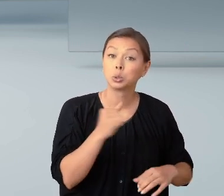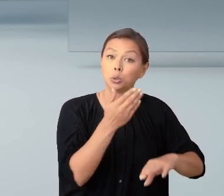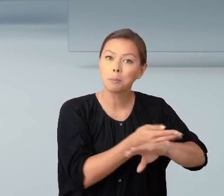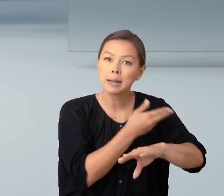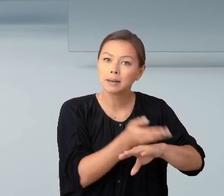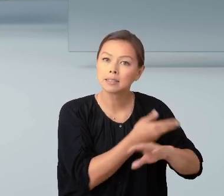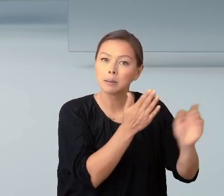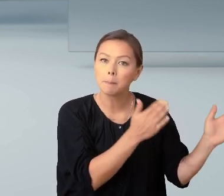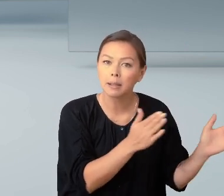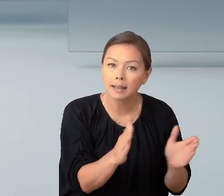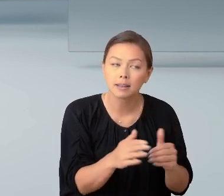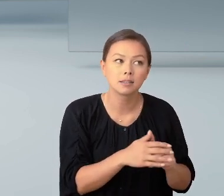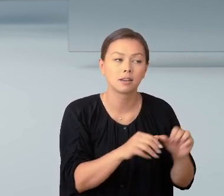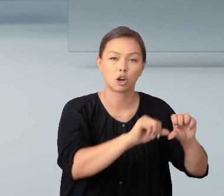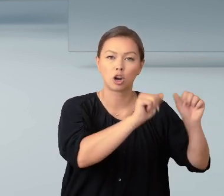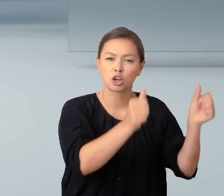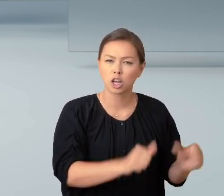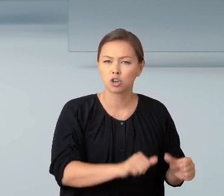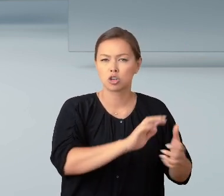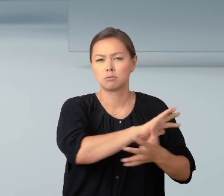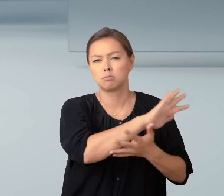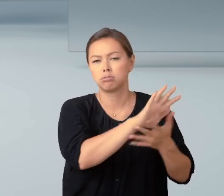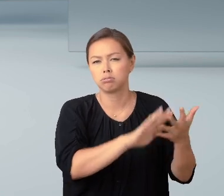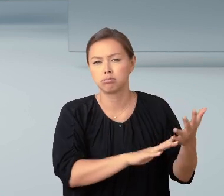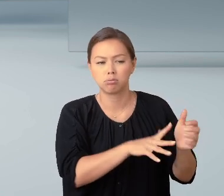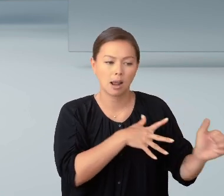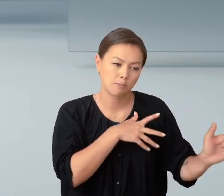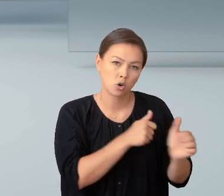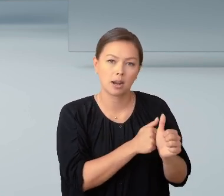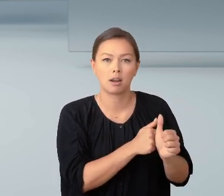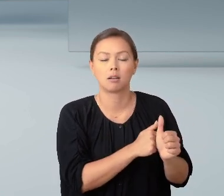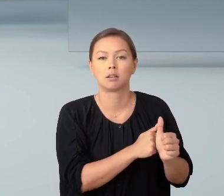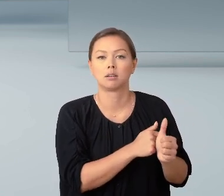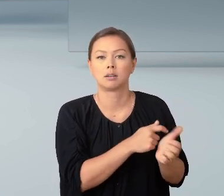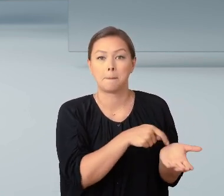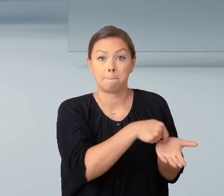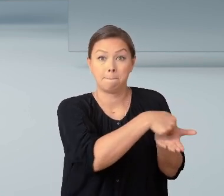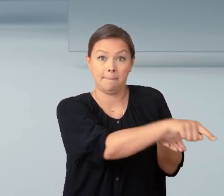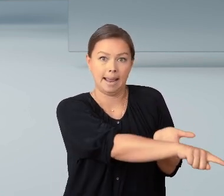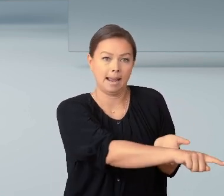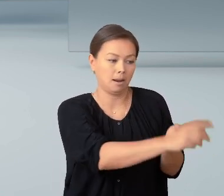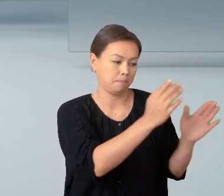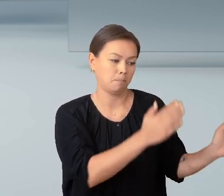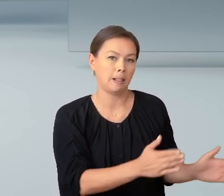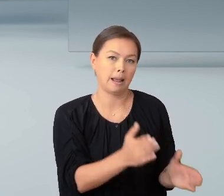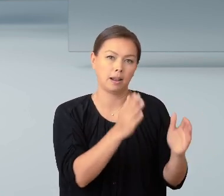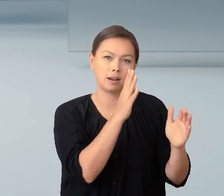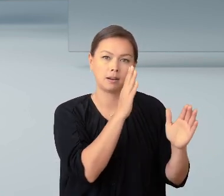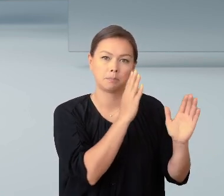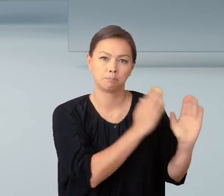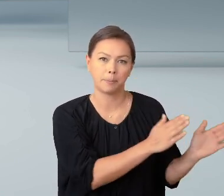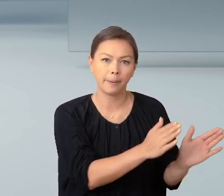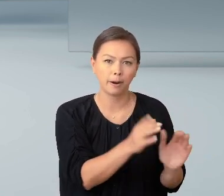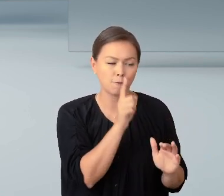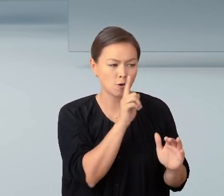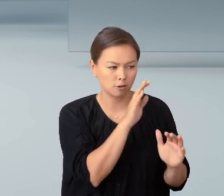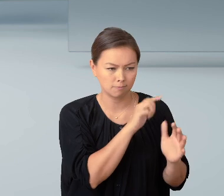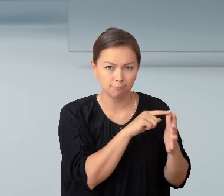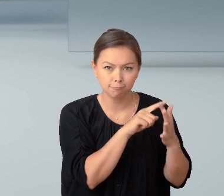software, and the architecture hardware upgrade services. So again, there's the planning and then preparation. Also, disaster